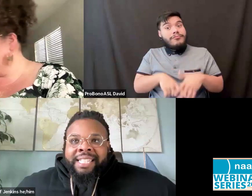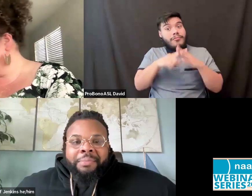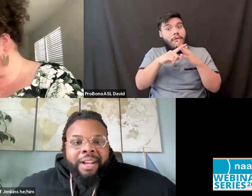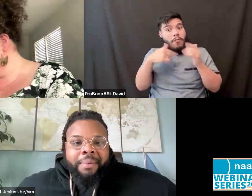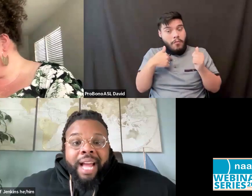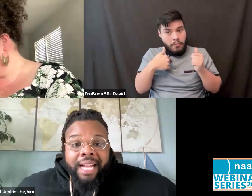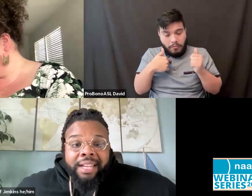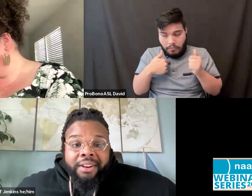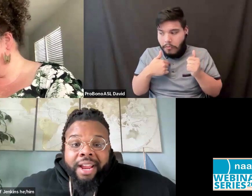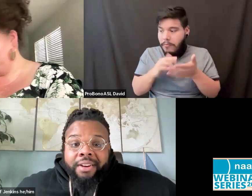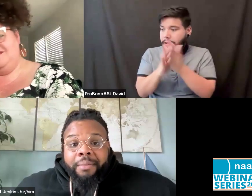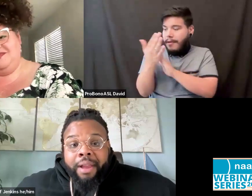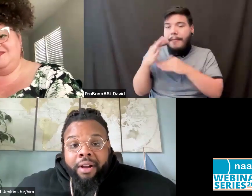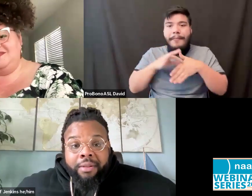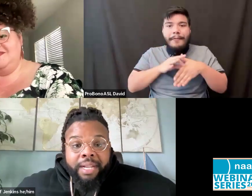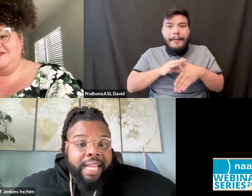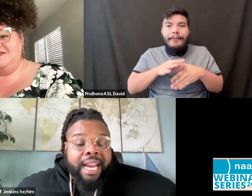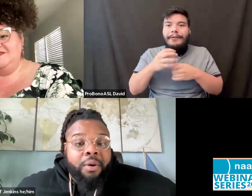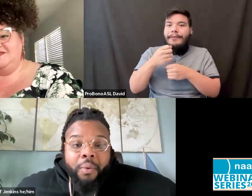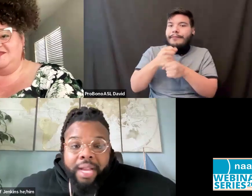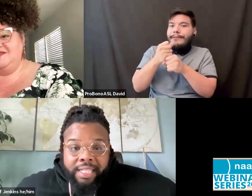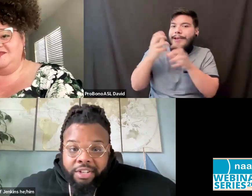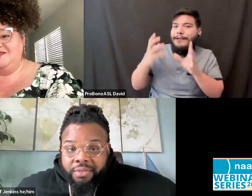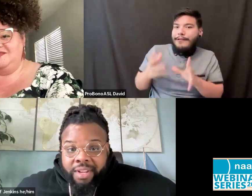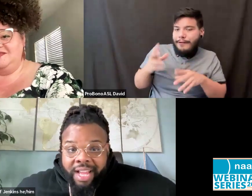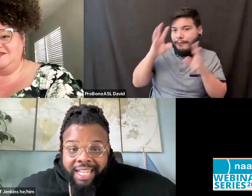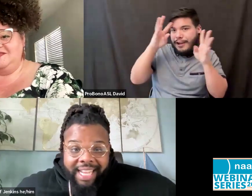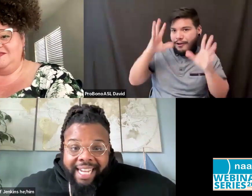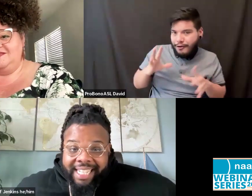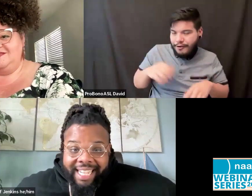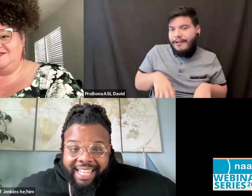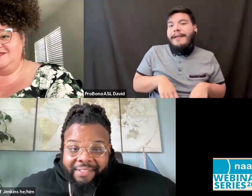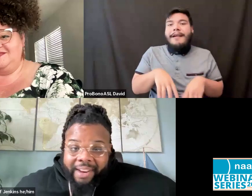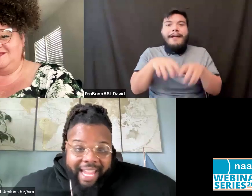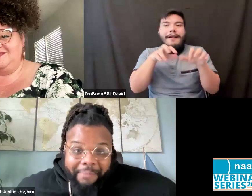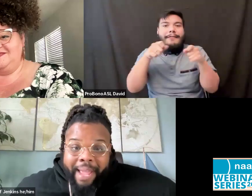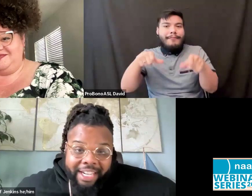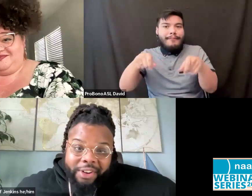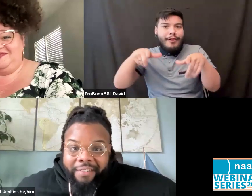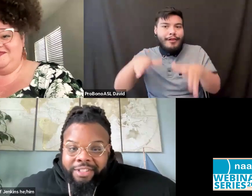to becoming a content creator and a blogger, because I didn't know what to do to actually, like, get paid to travel.